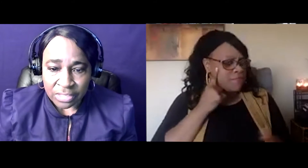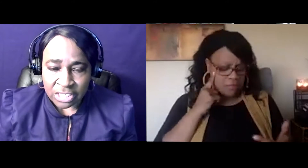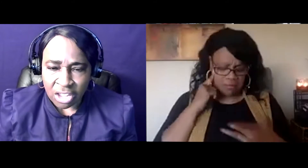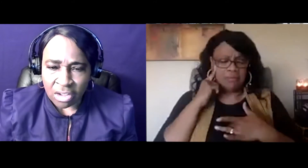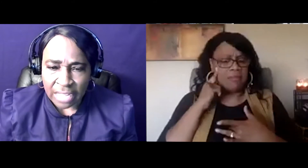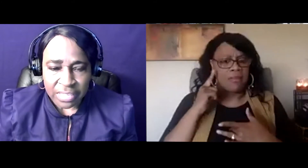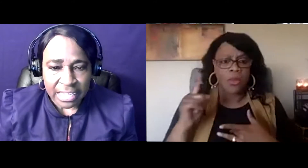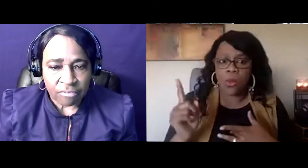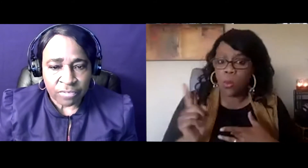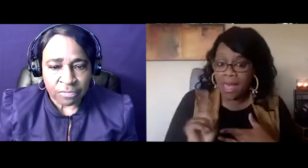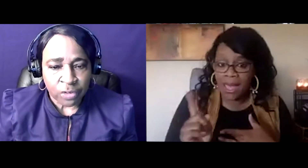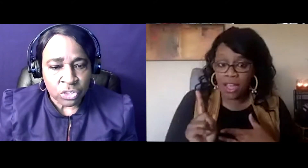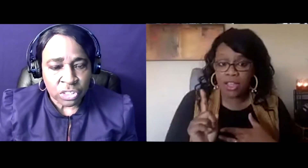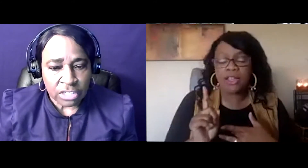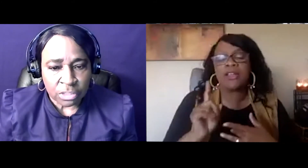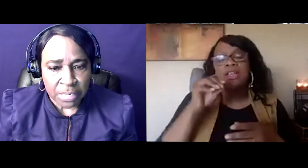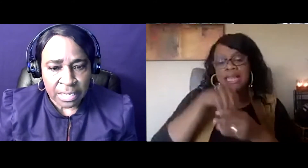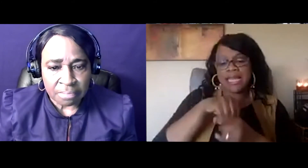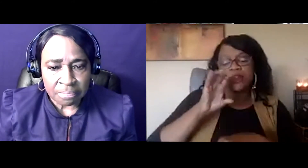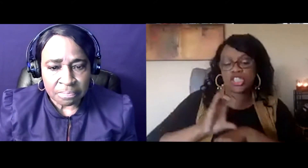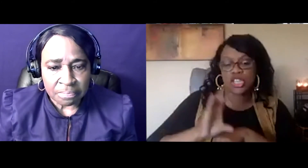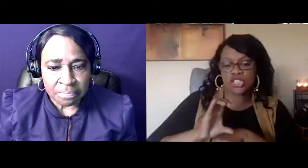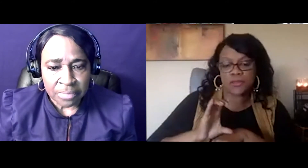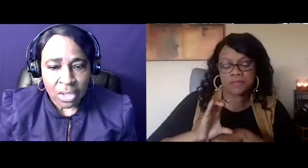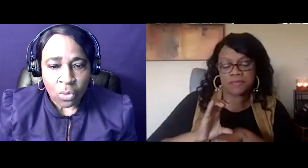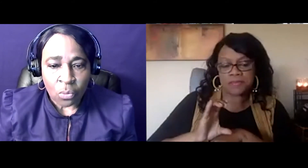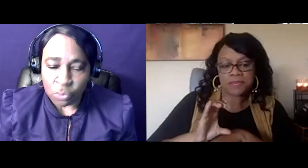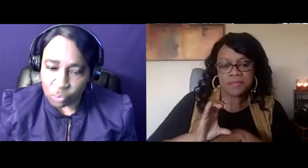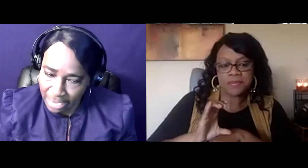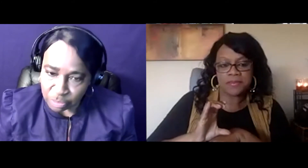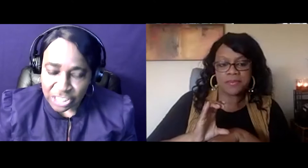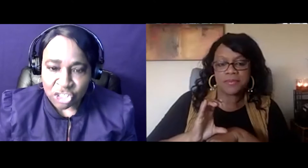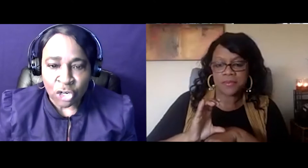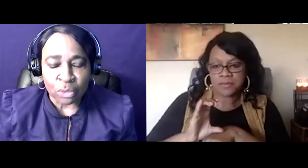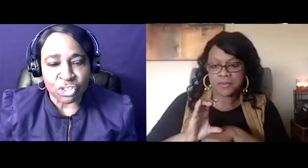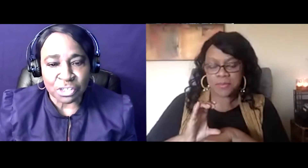This song, I think it first touched me when I was in church.